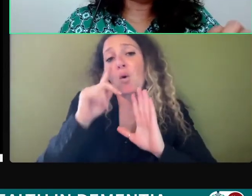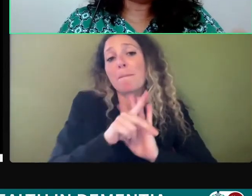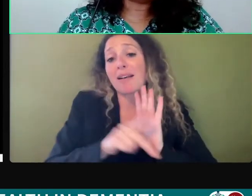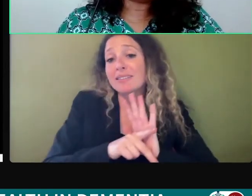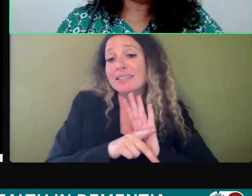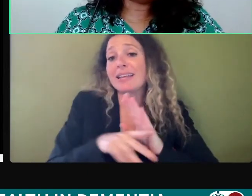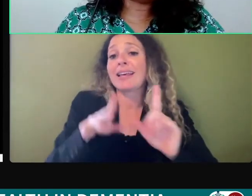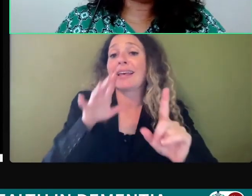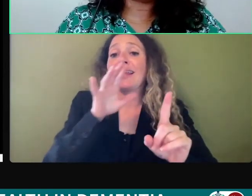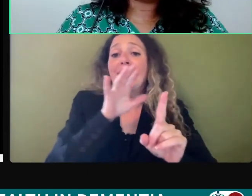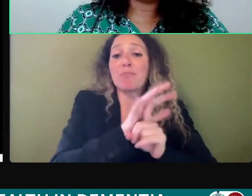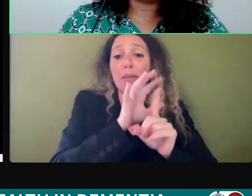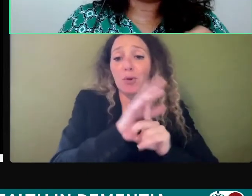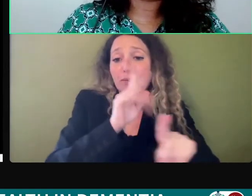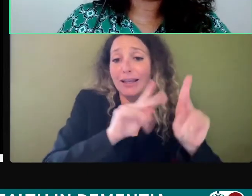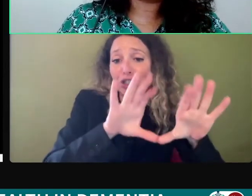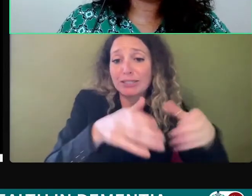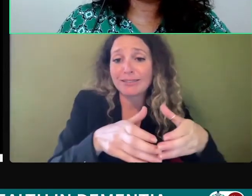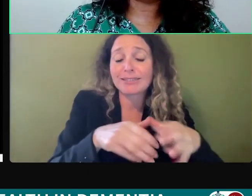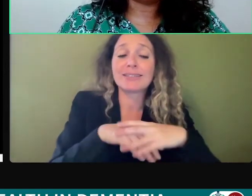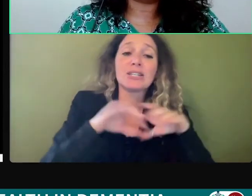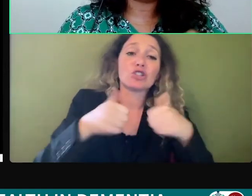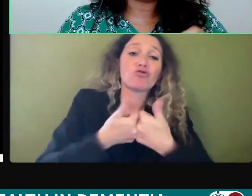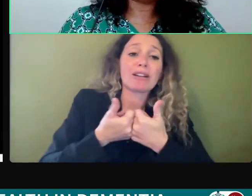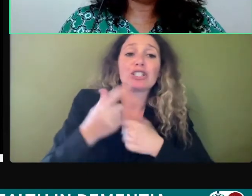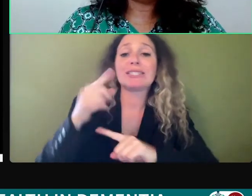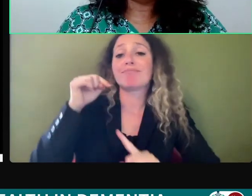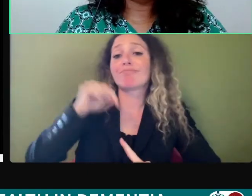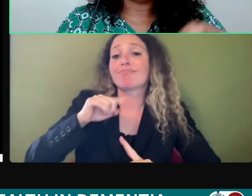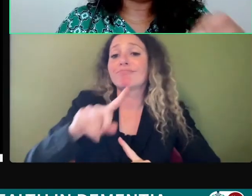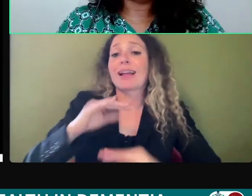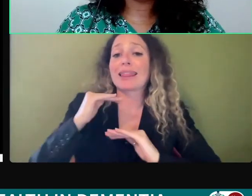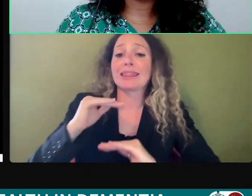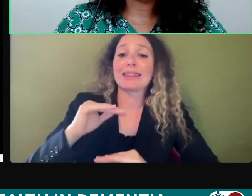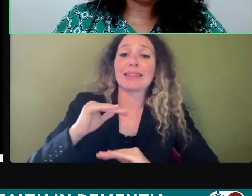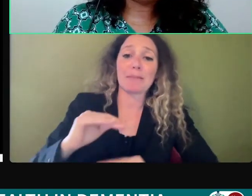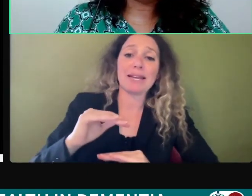a lot of times we're talking about older adults who have limited, I mean fixed incomes,